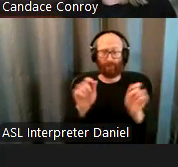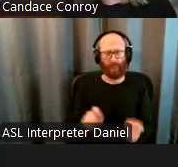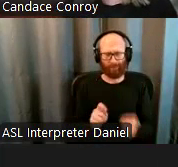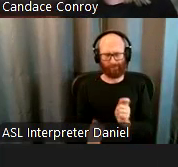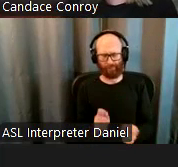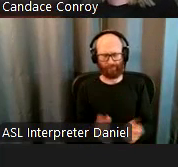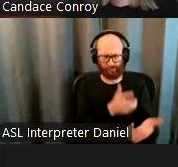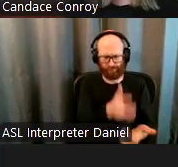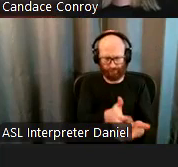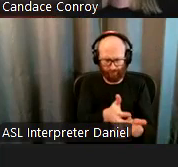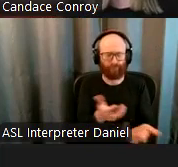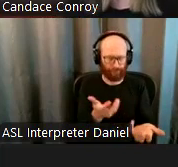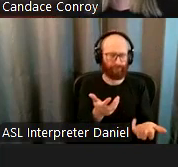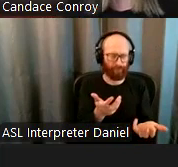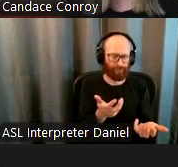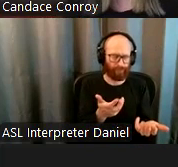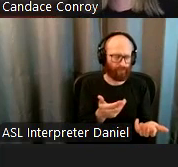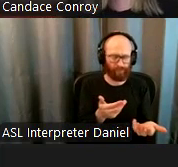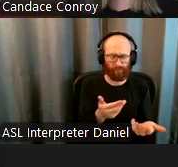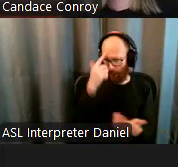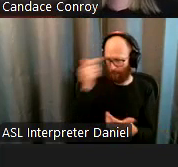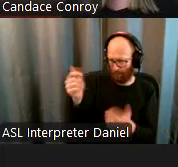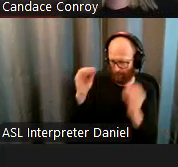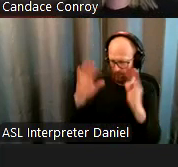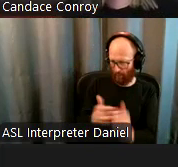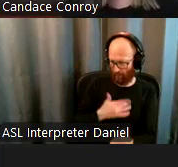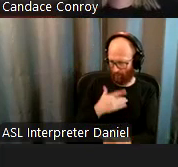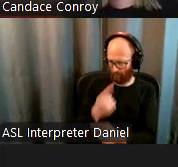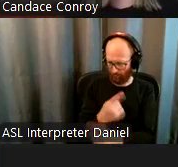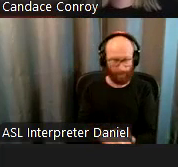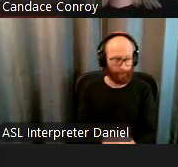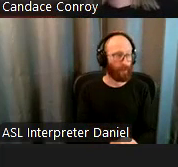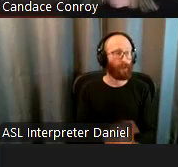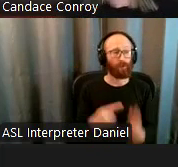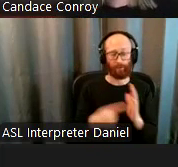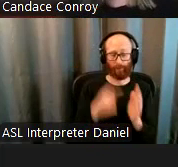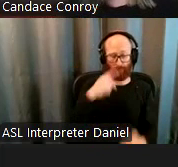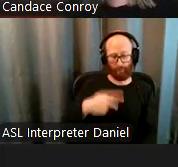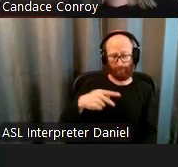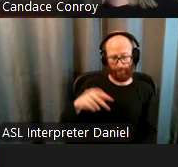fit right? So an example for this in this PPE safety lesson - providing a printed out version